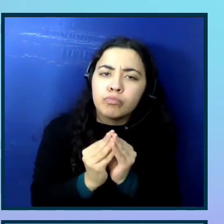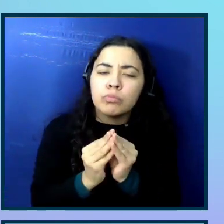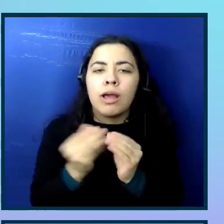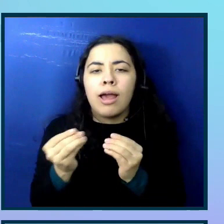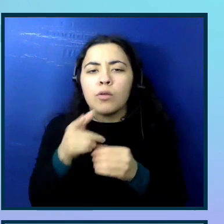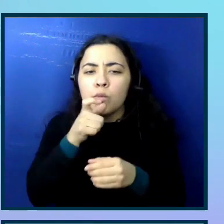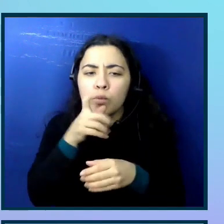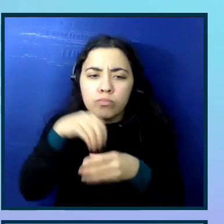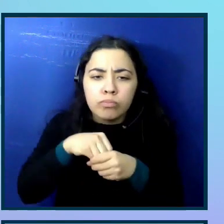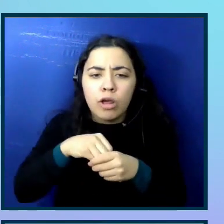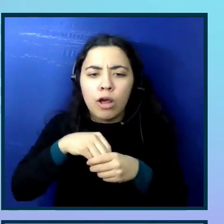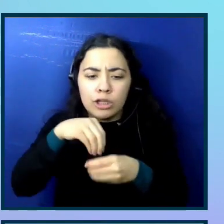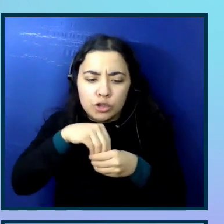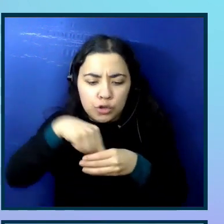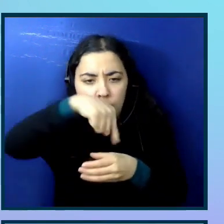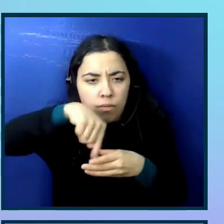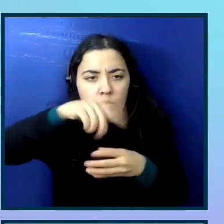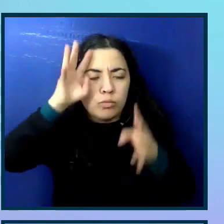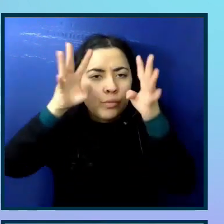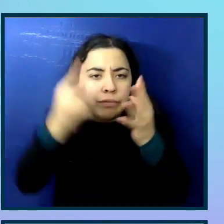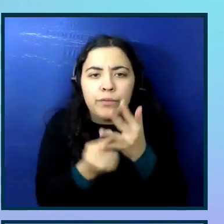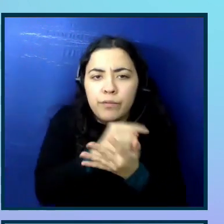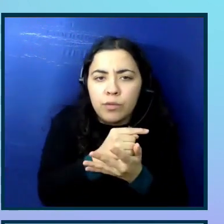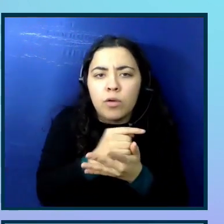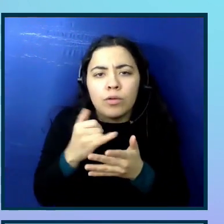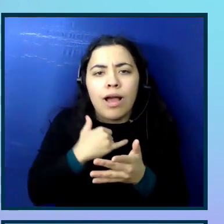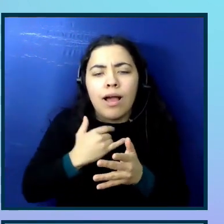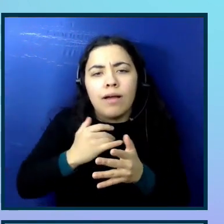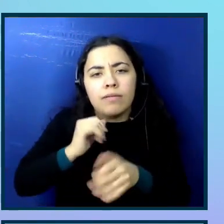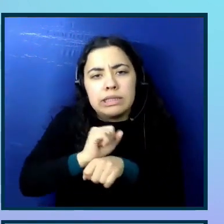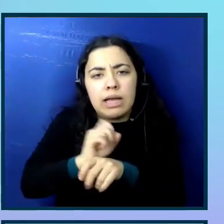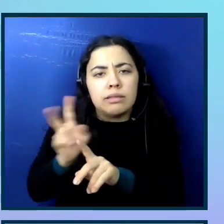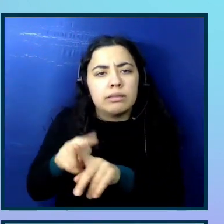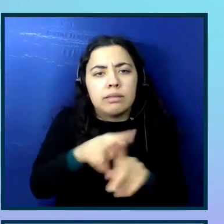And then we can do a lot of simple tests that we'll share to simulate the experiences of users with color perception